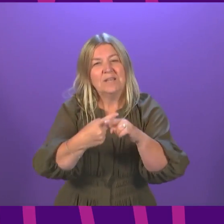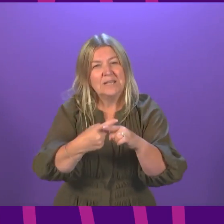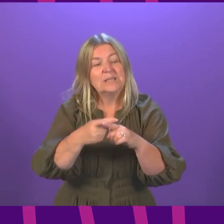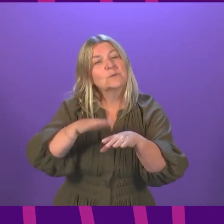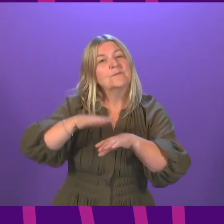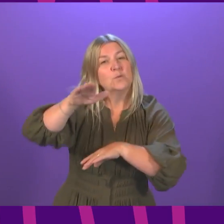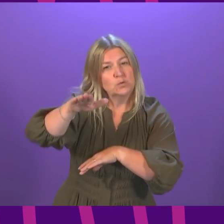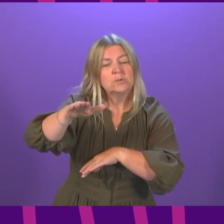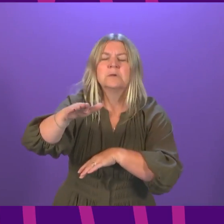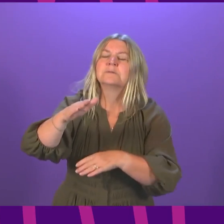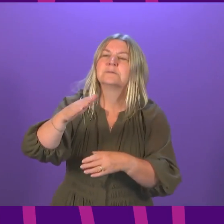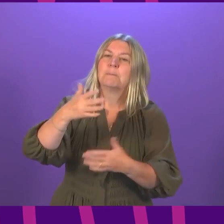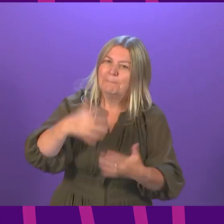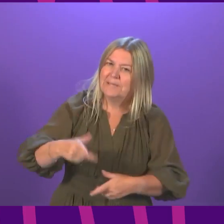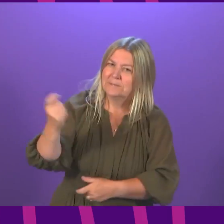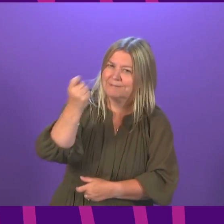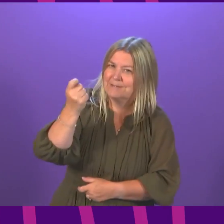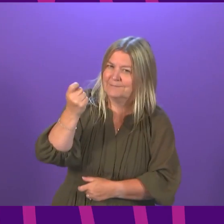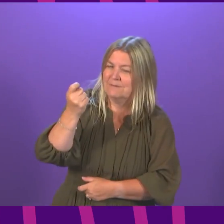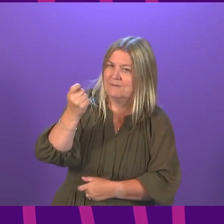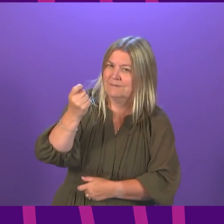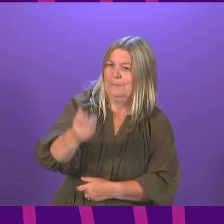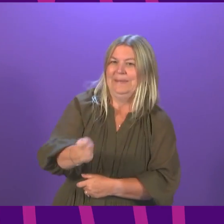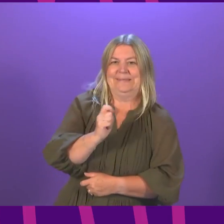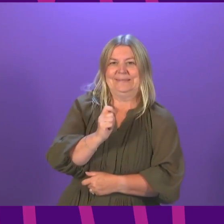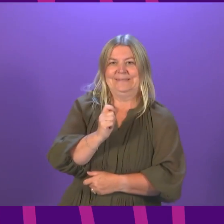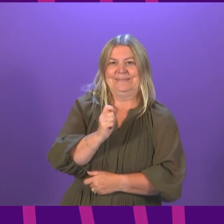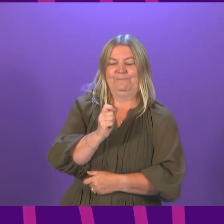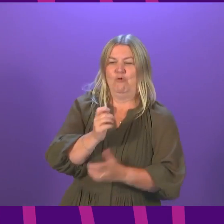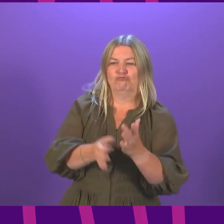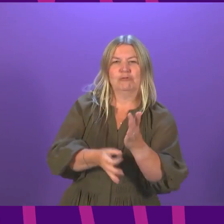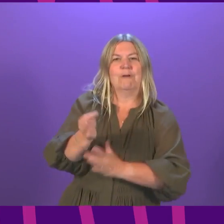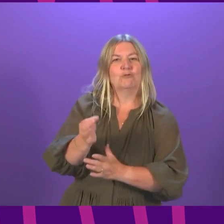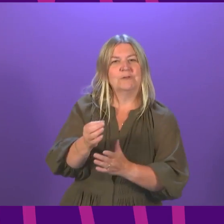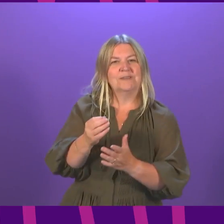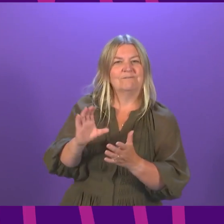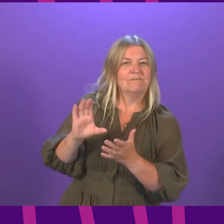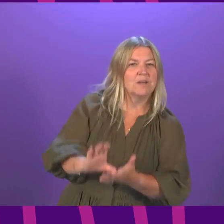in its bid to the recovery fund to establish a new national specialist family service.